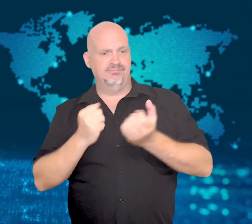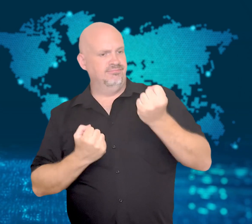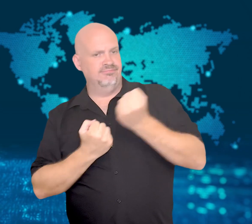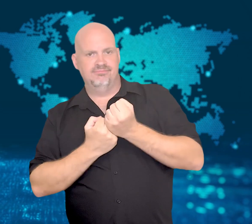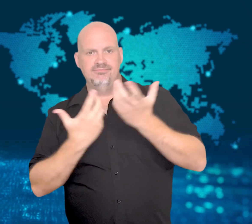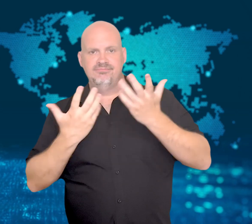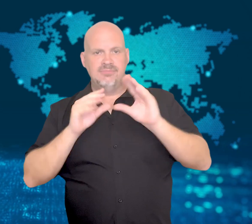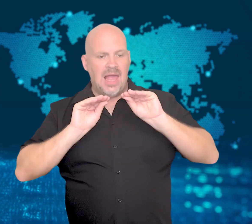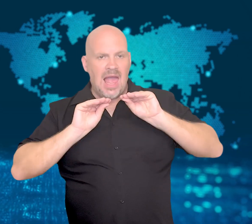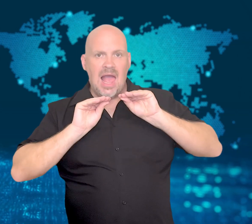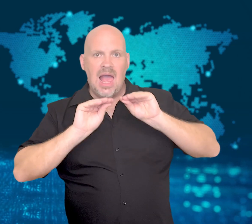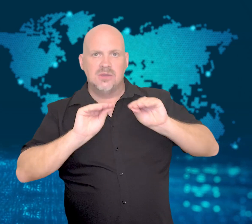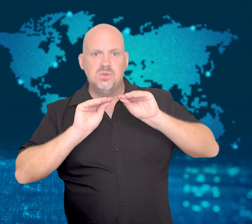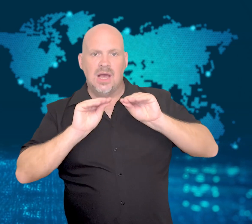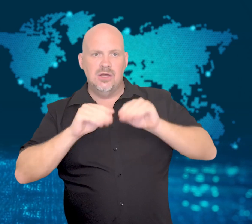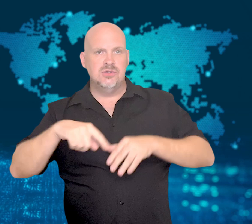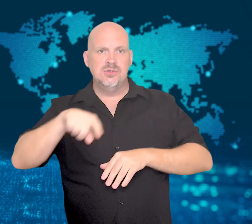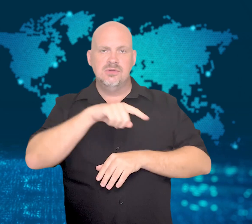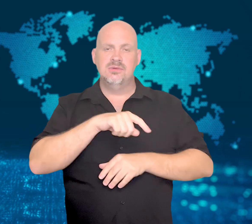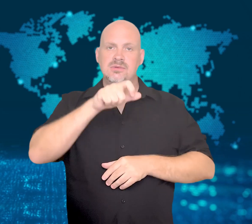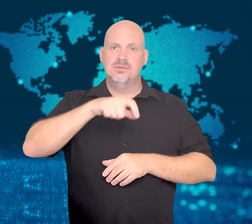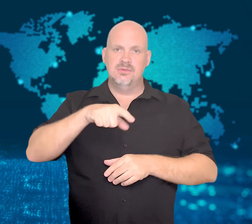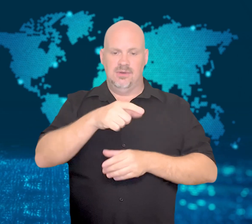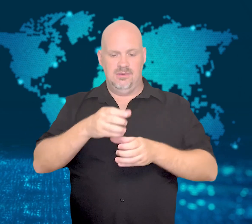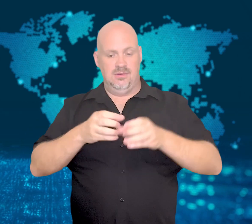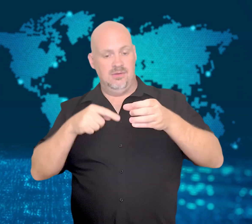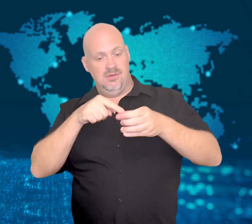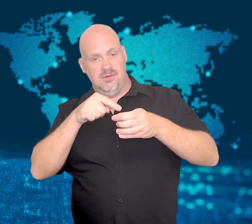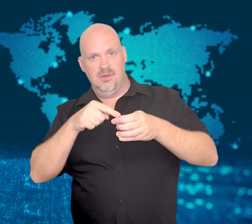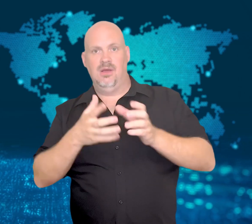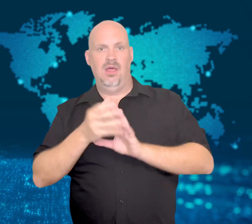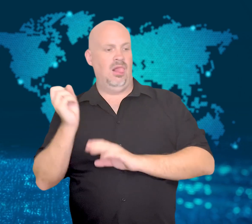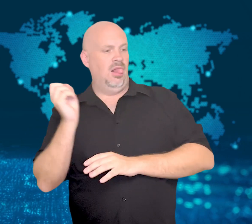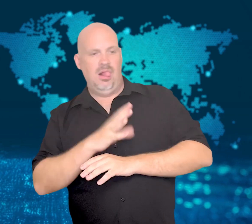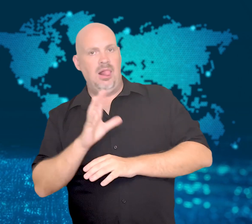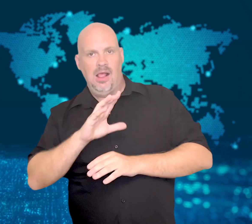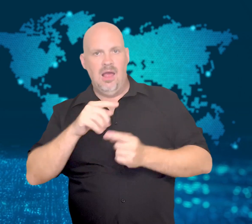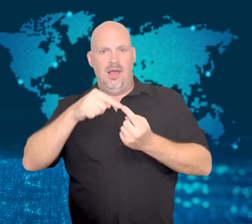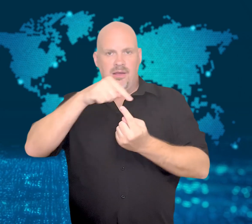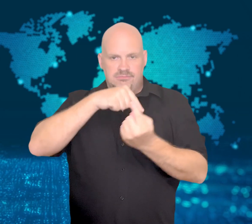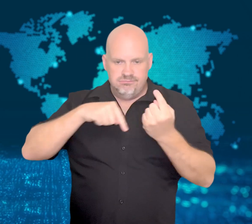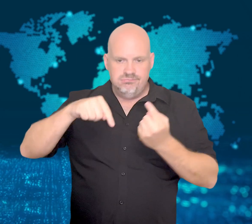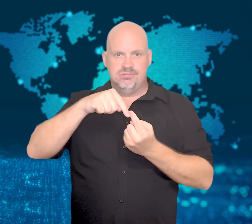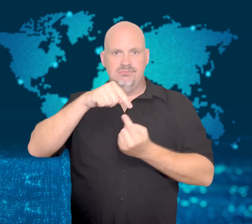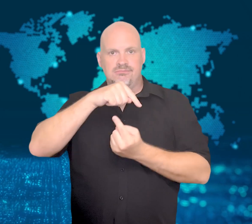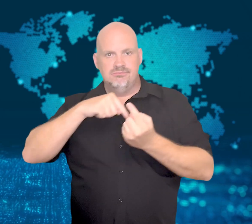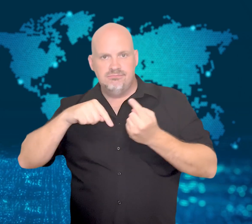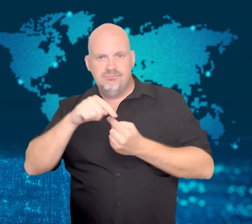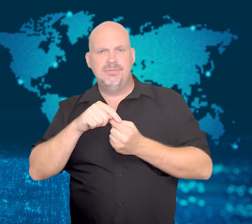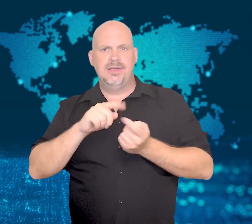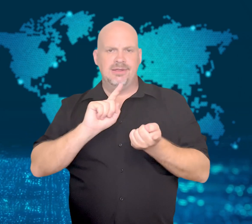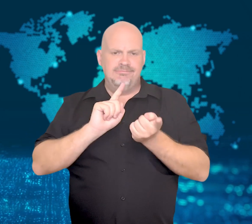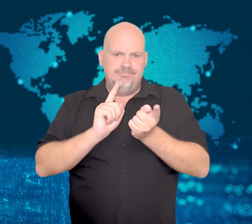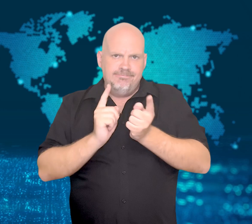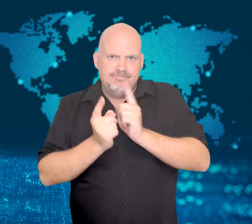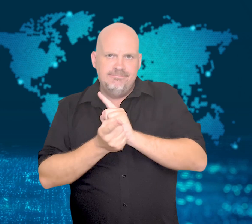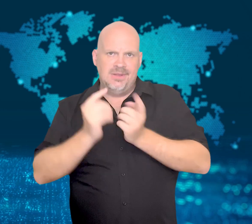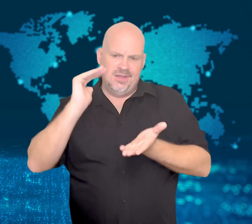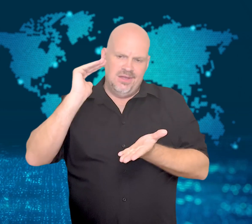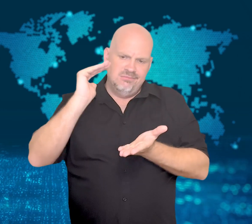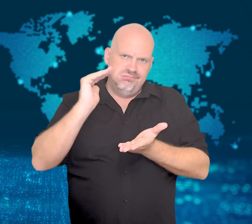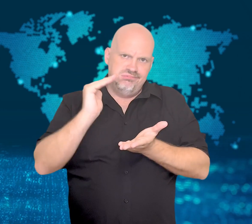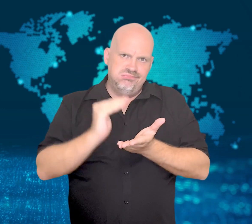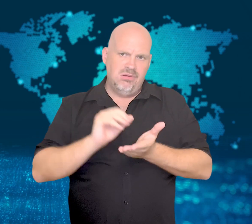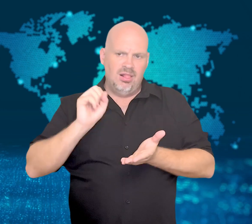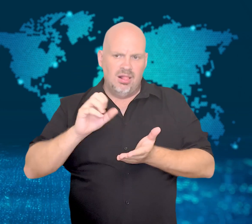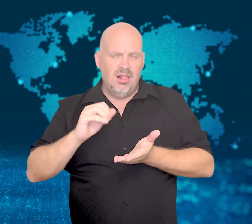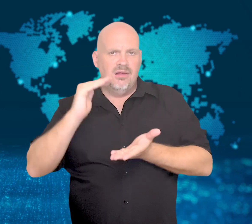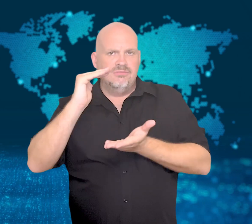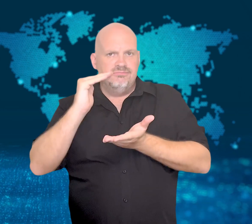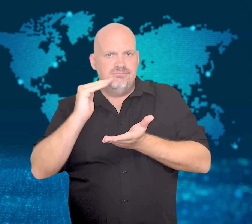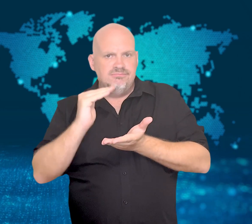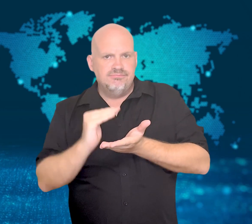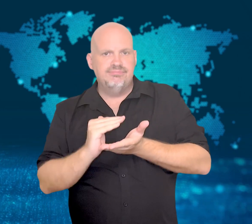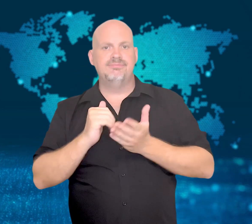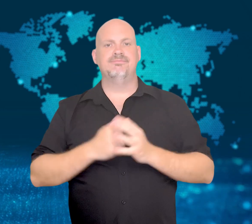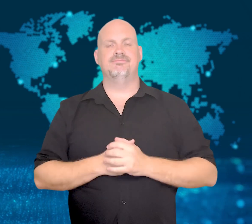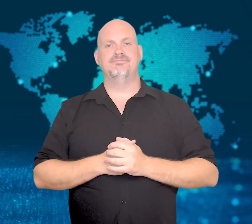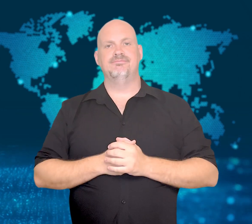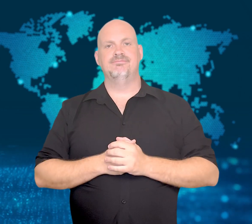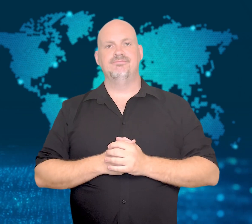He partnered with charities, Plastic Free Cayman and Project Planet, in the challenge.